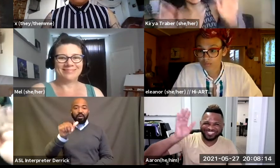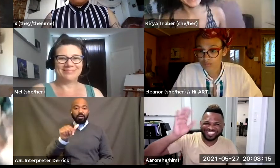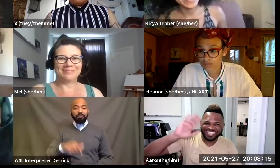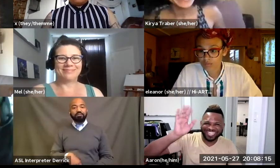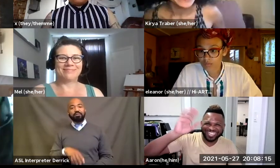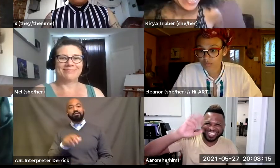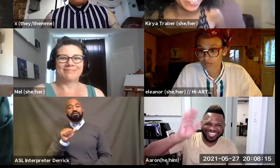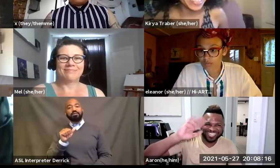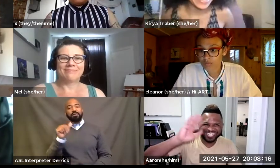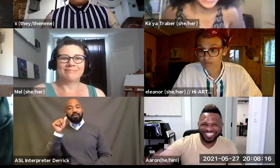Benjamin (they/them/elle): final words.